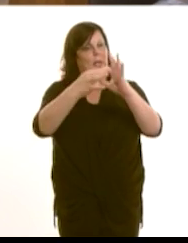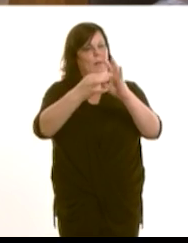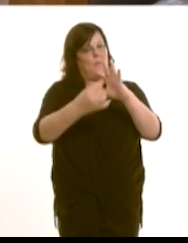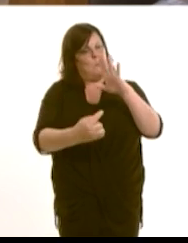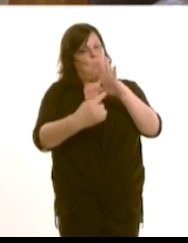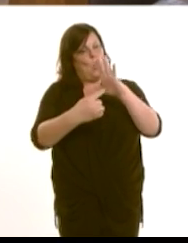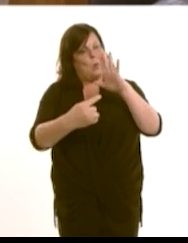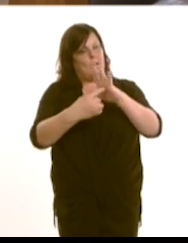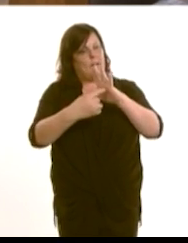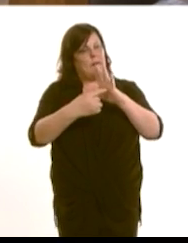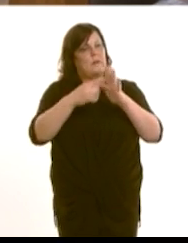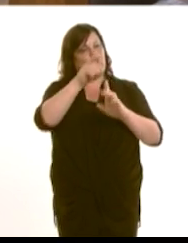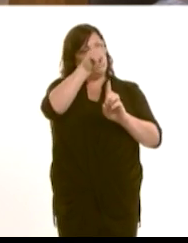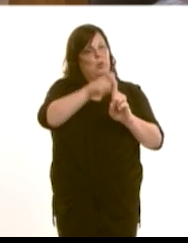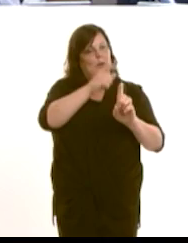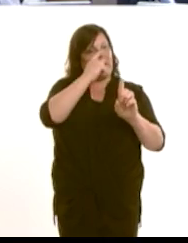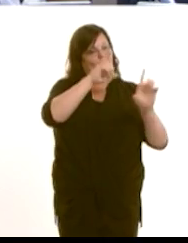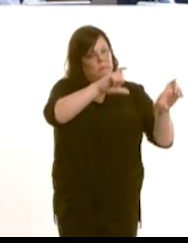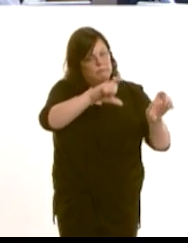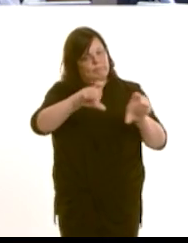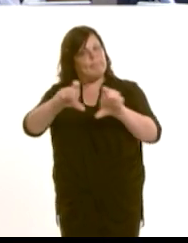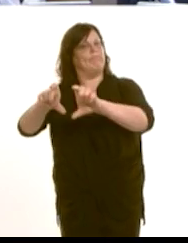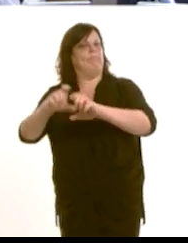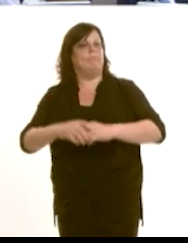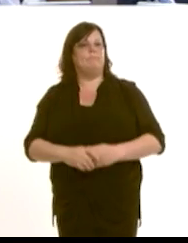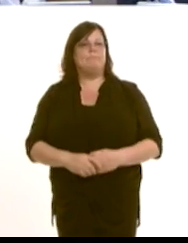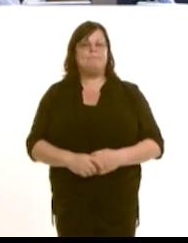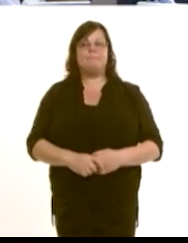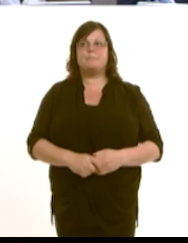pathway for the student.